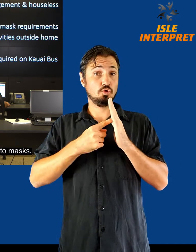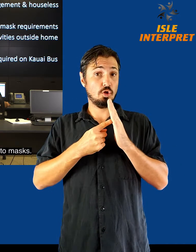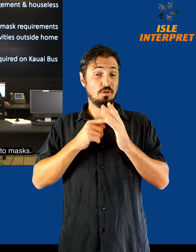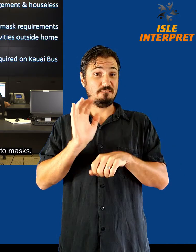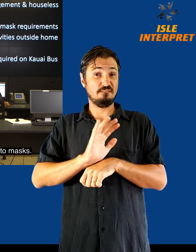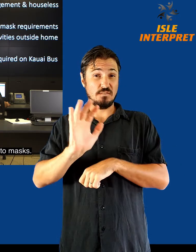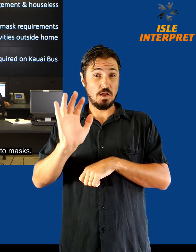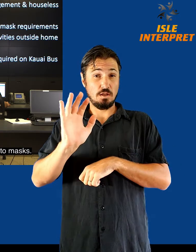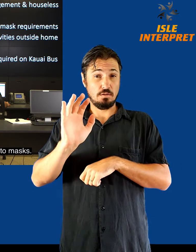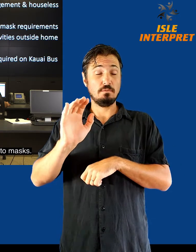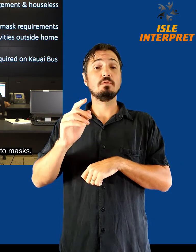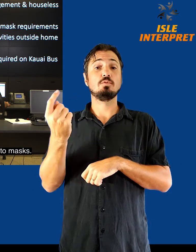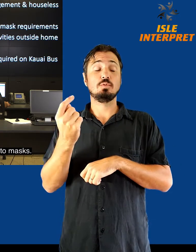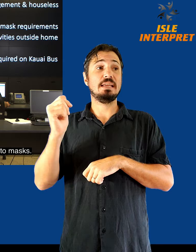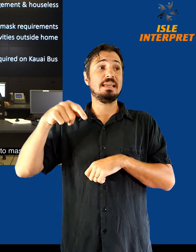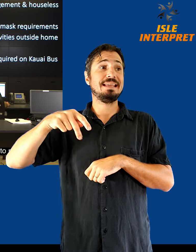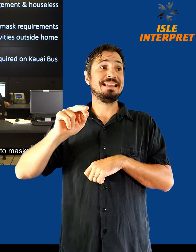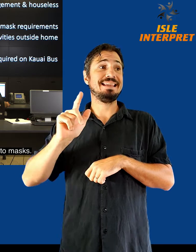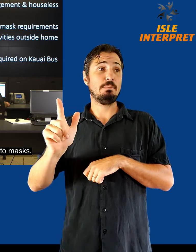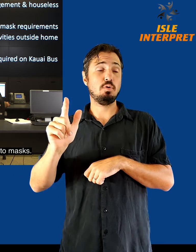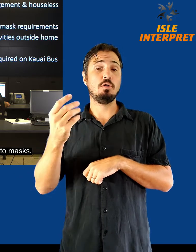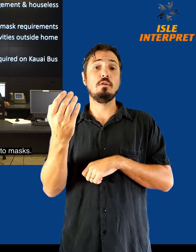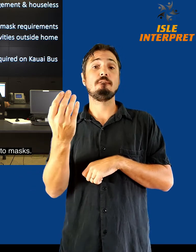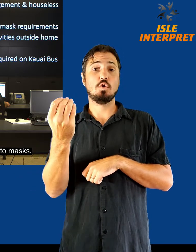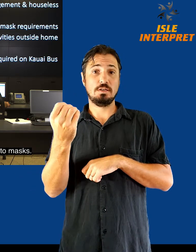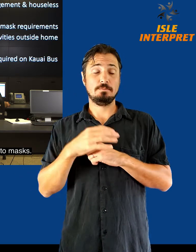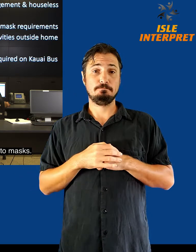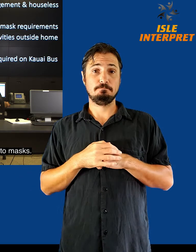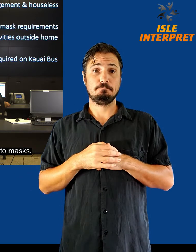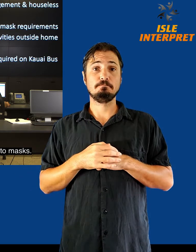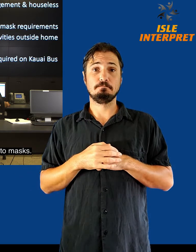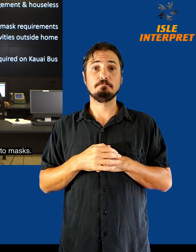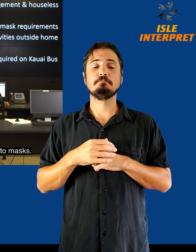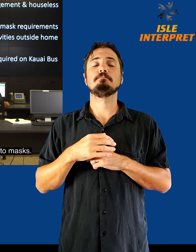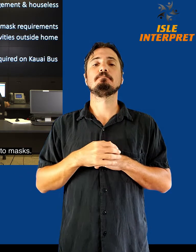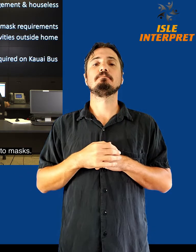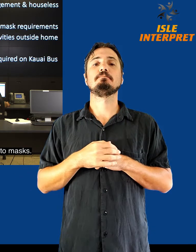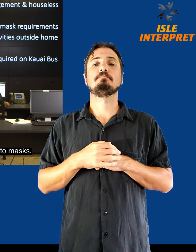Let’s start with the new rule, or Mayor’s Emergency Rule # 6, relating to masks.